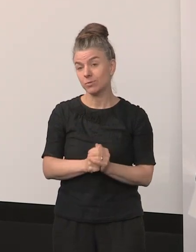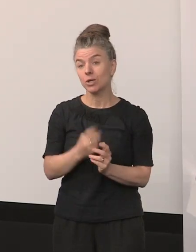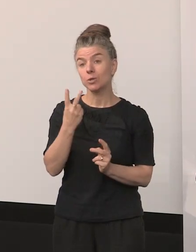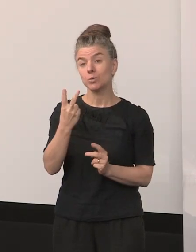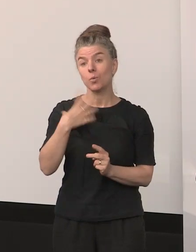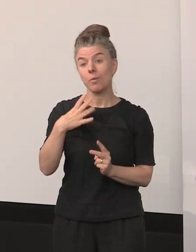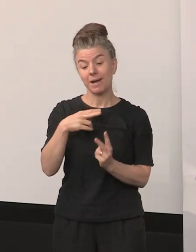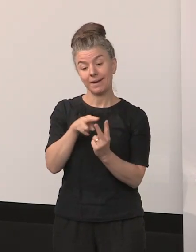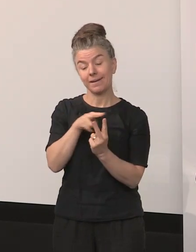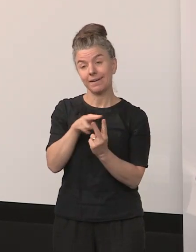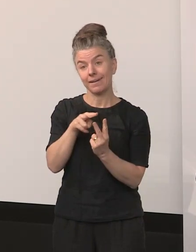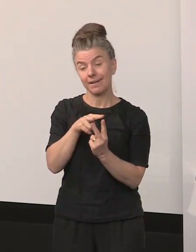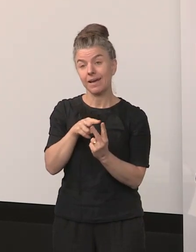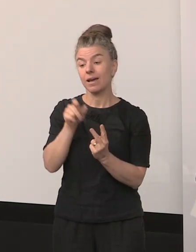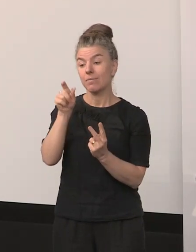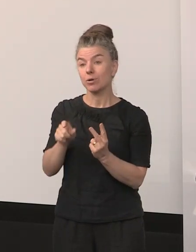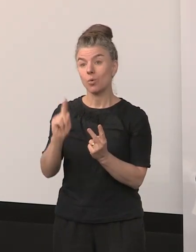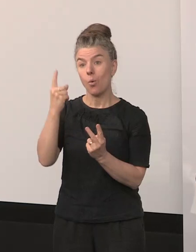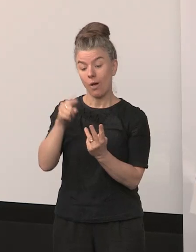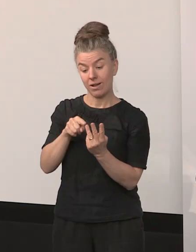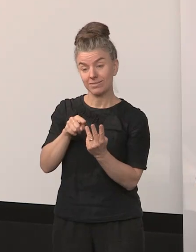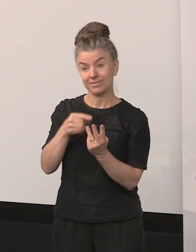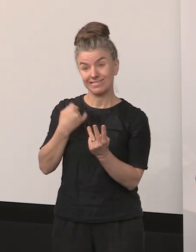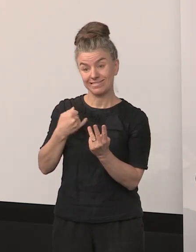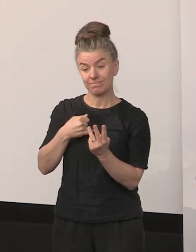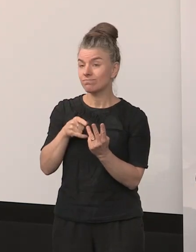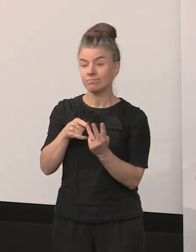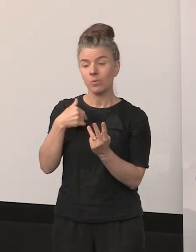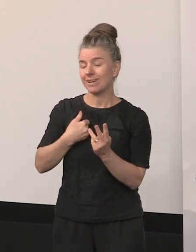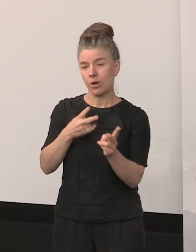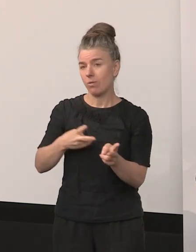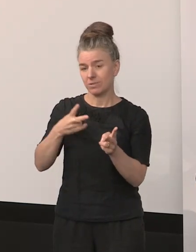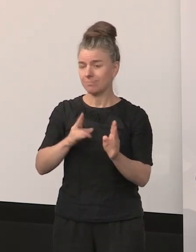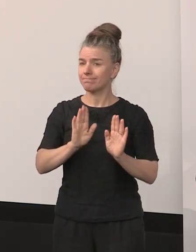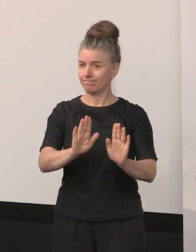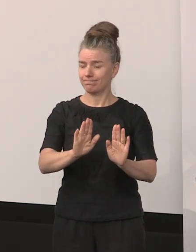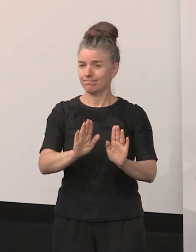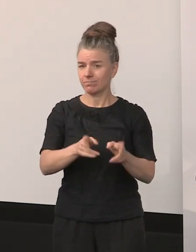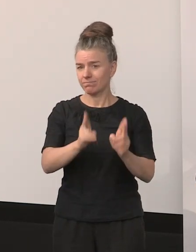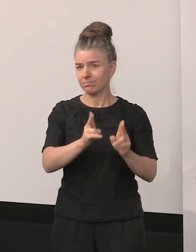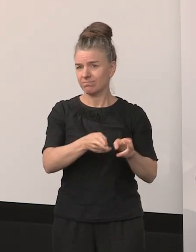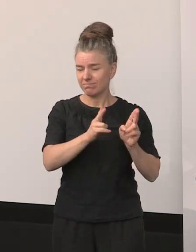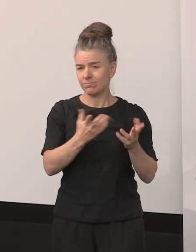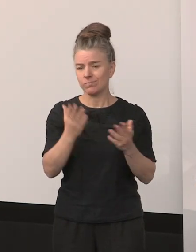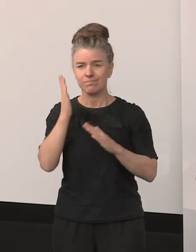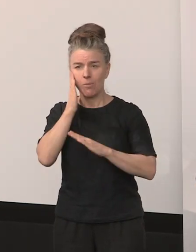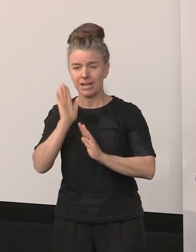pleased to say there are no additional deaths to report. And the two women who are cases here, and the person in Auckland, do not require